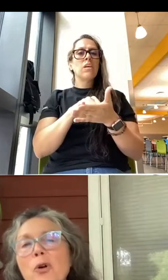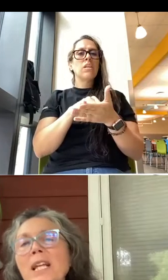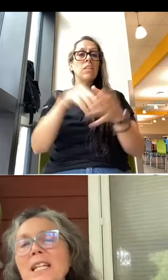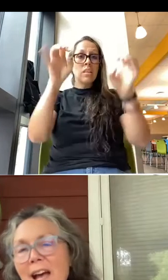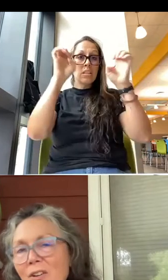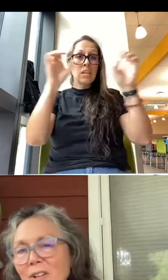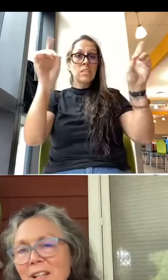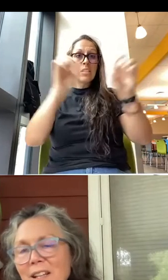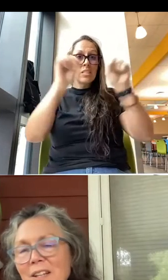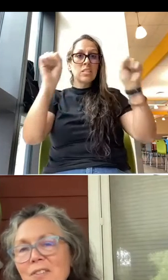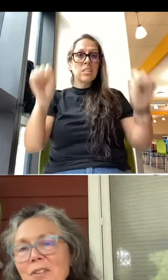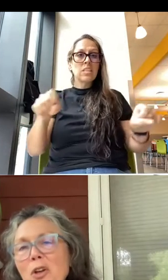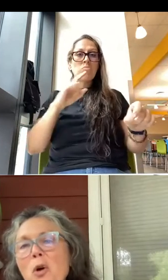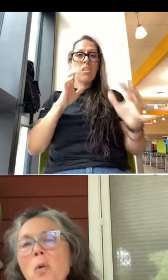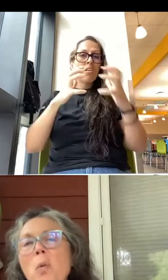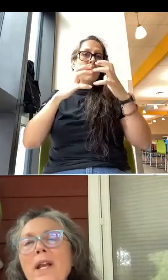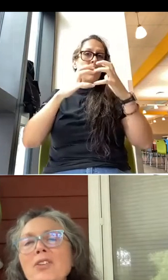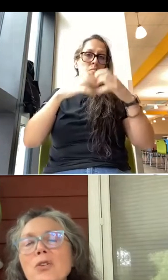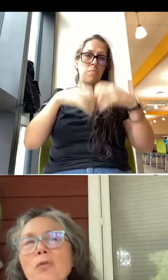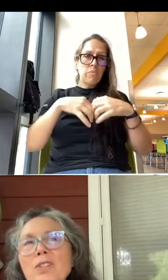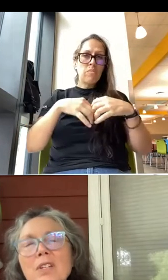fallen down in this. What is your vision...